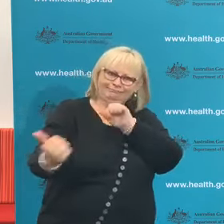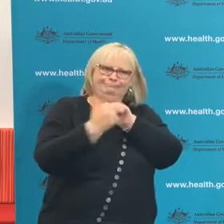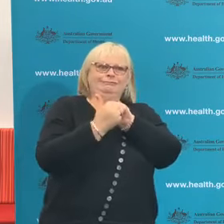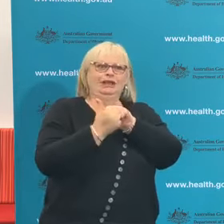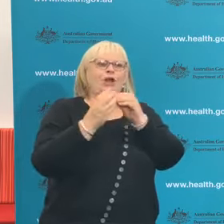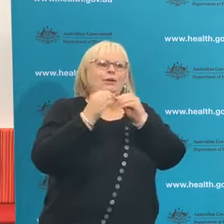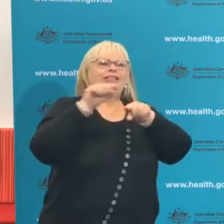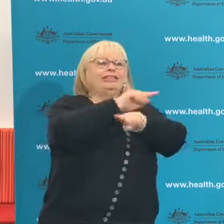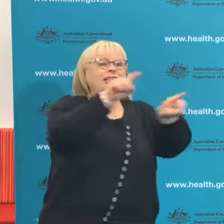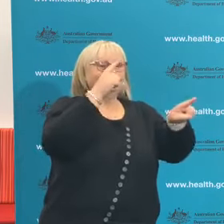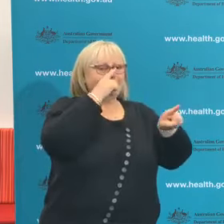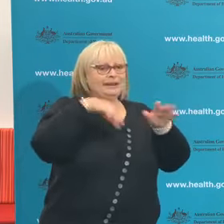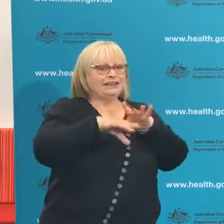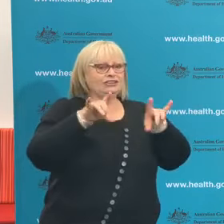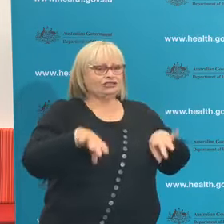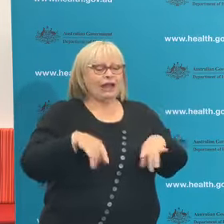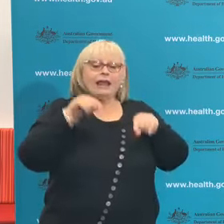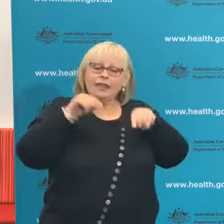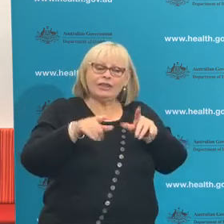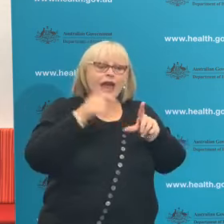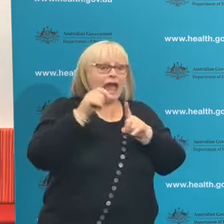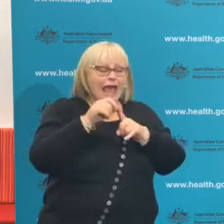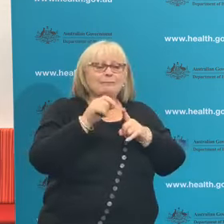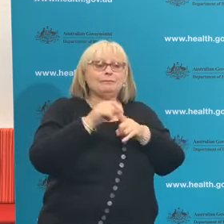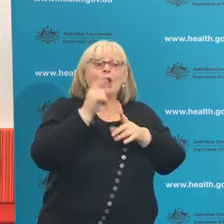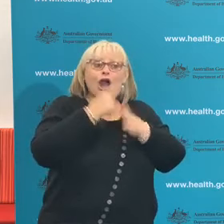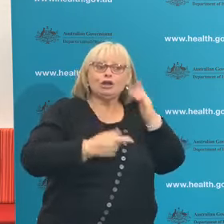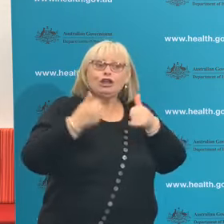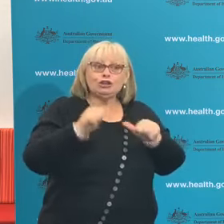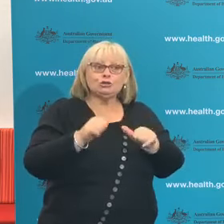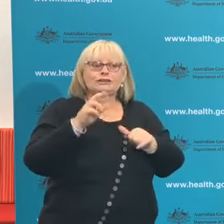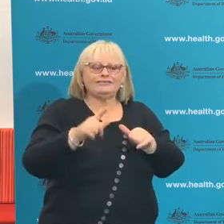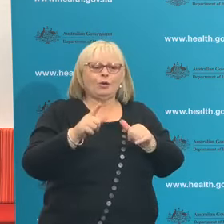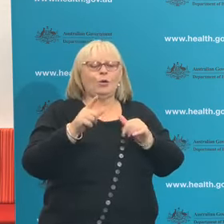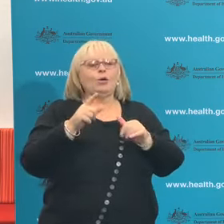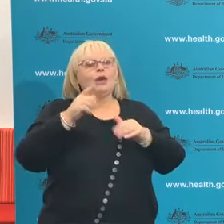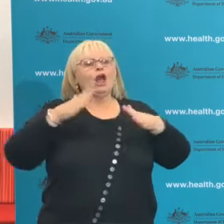public. This app will only be ever used by public health officials in the